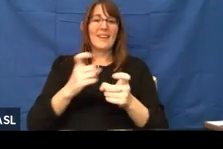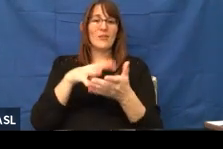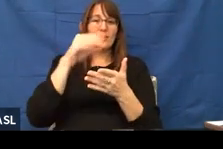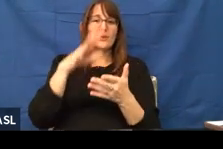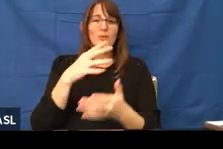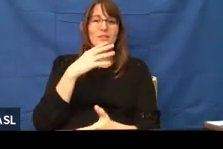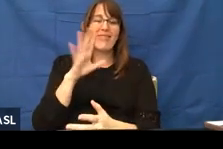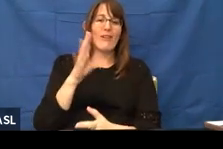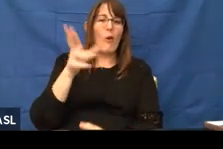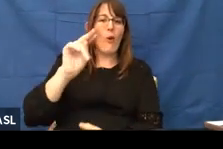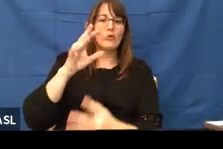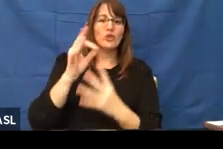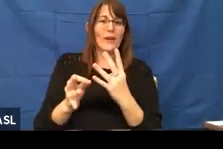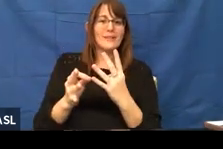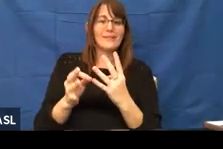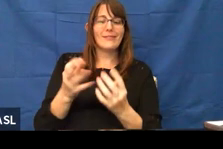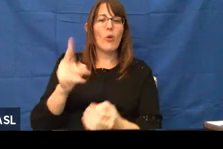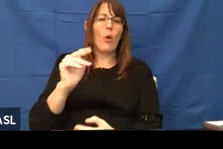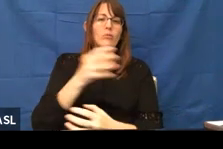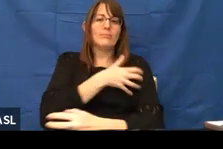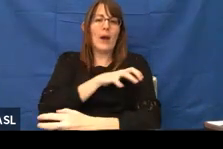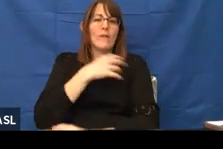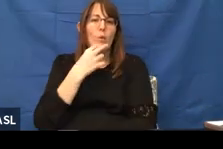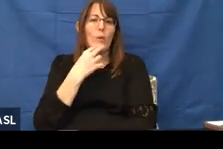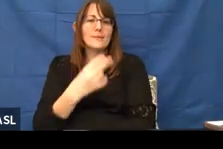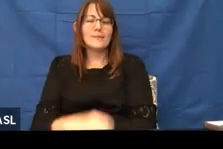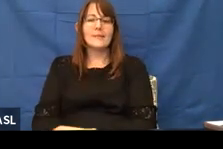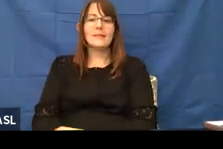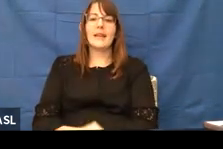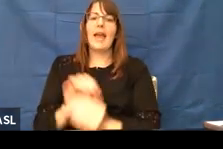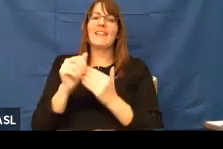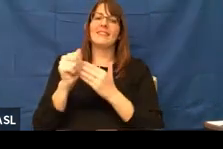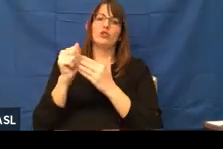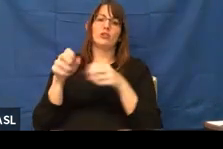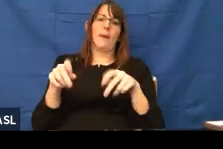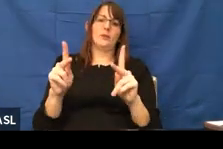Jewyl Alderson Clarke, SDCOE: Some of their own voice and choice and leadership is important. Few weeks ago.